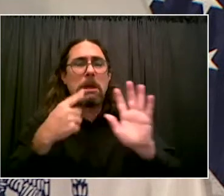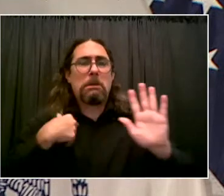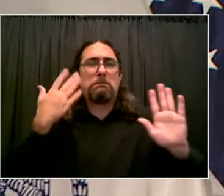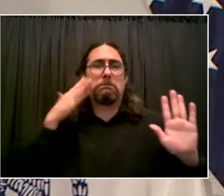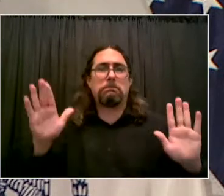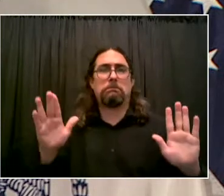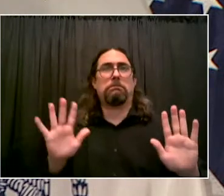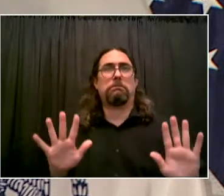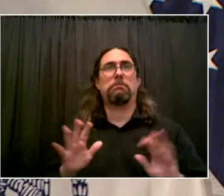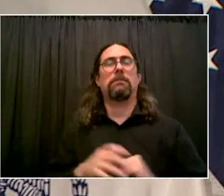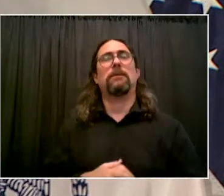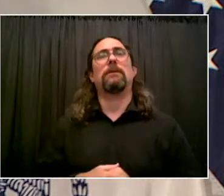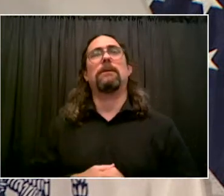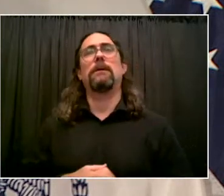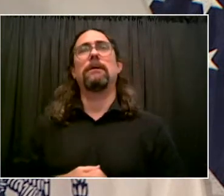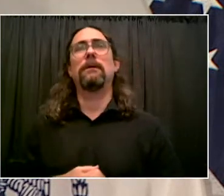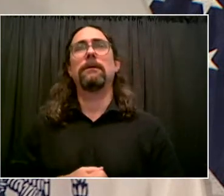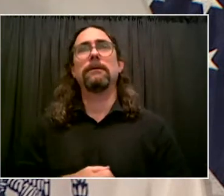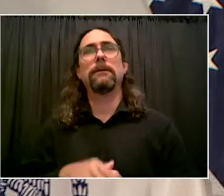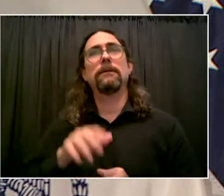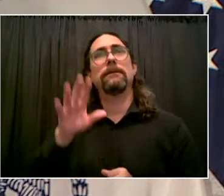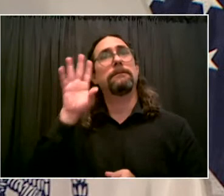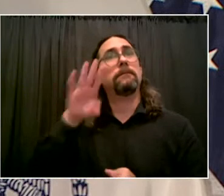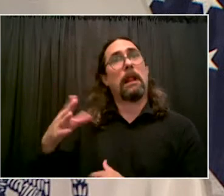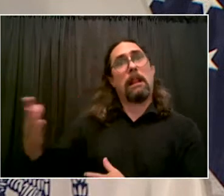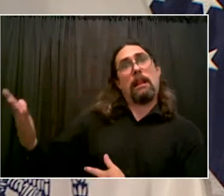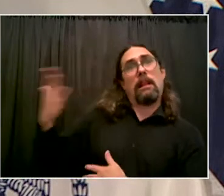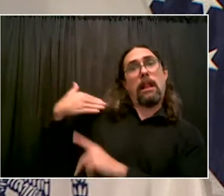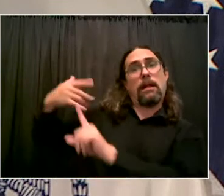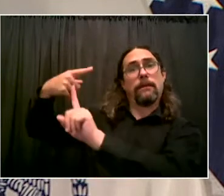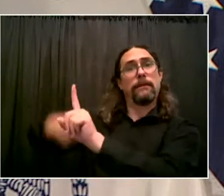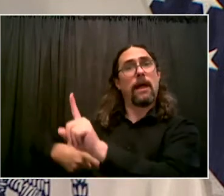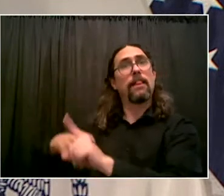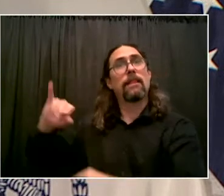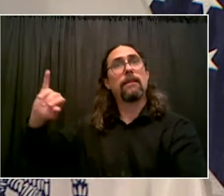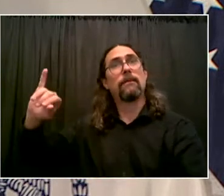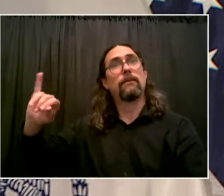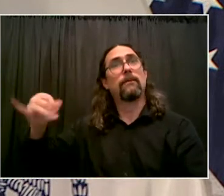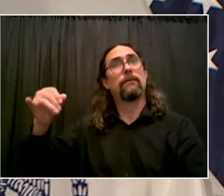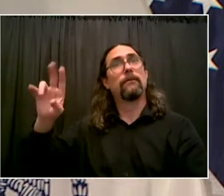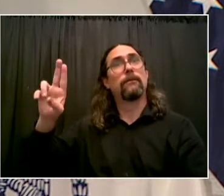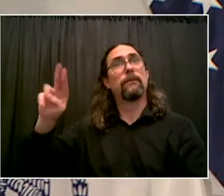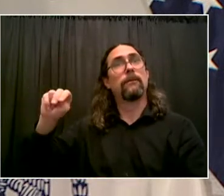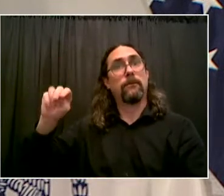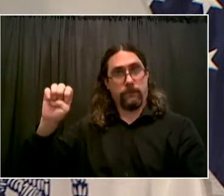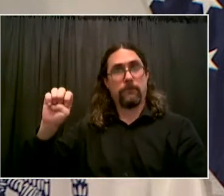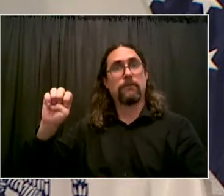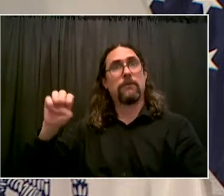ELIZABETH, BY THE END OF THE SCHOOL YEAR, LASDAT YS OF JUN E,VERY EXTENSIVE